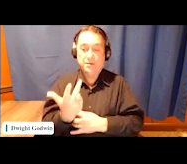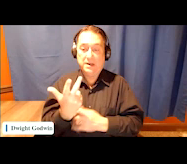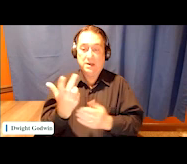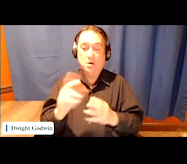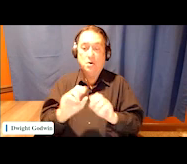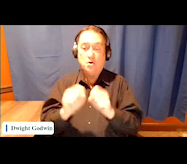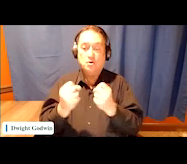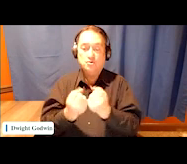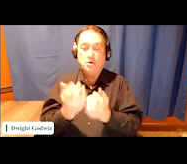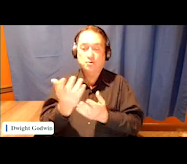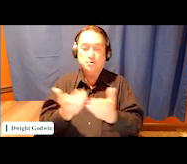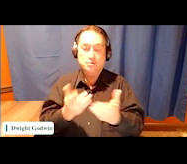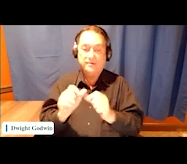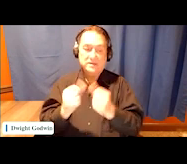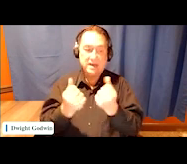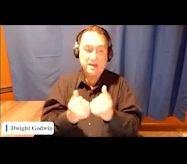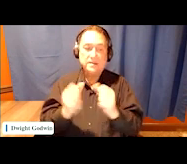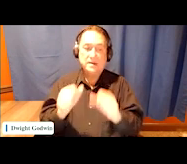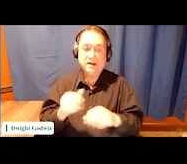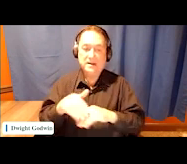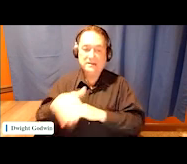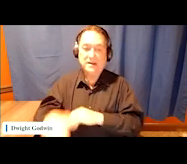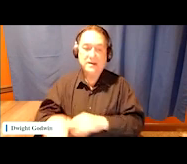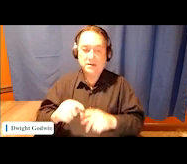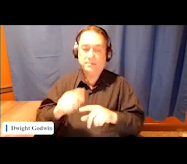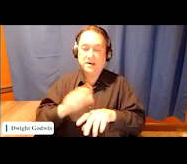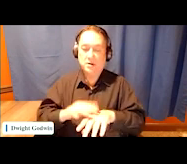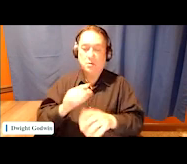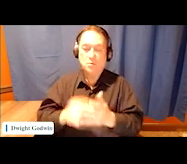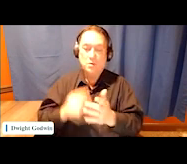that they can dispatch for mental health response according to what type of mental health need is presenting.